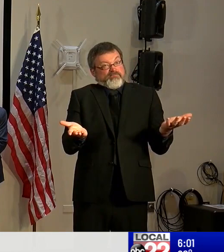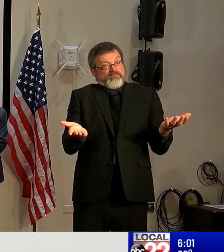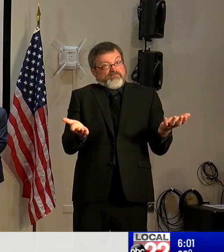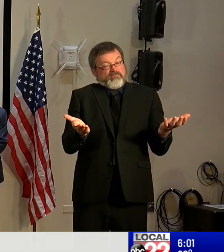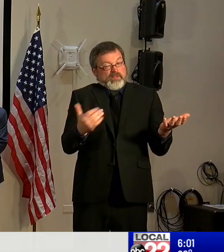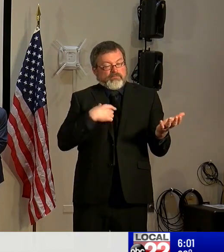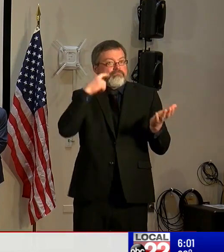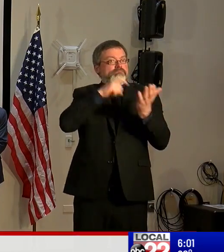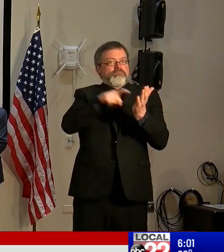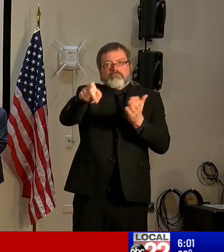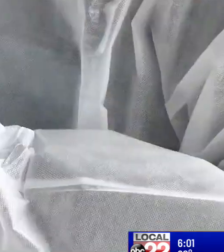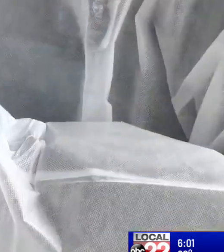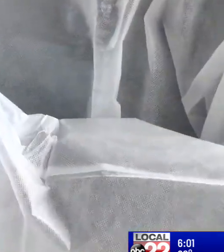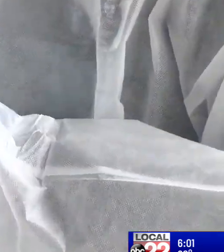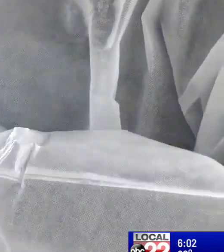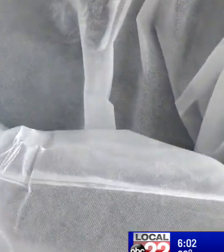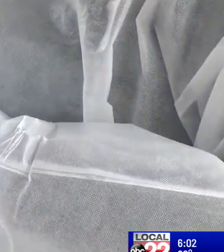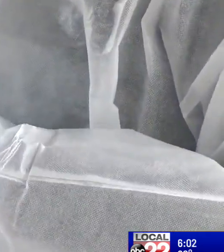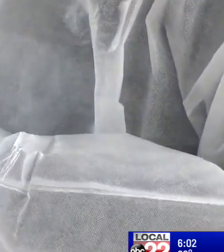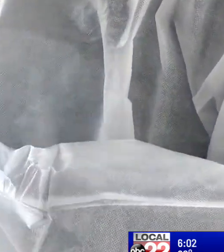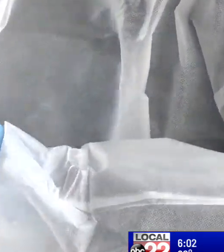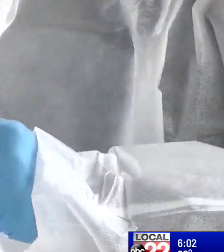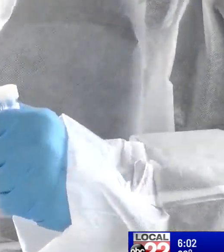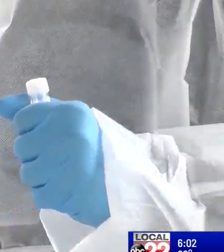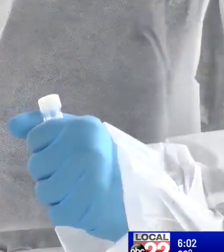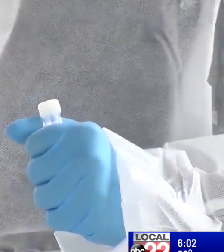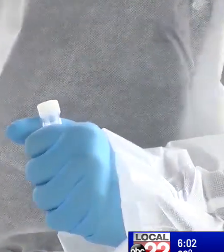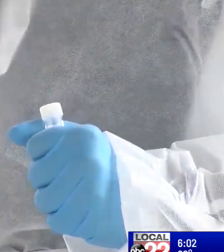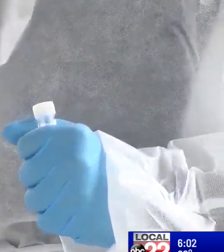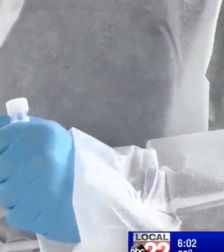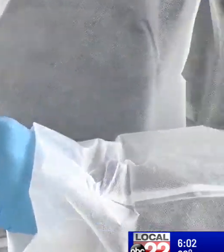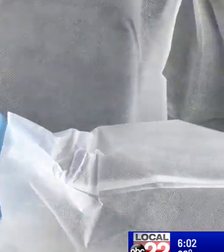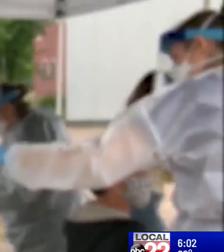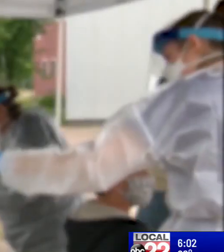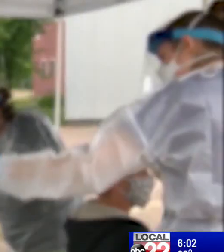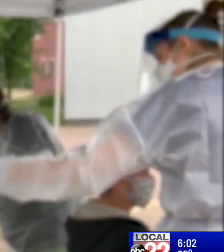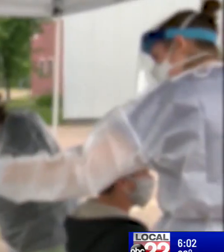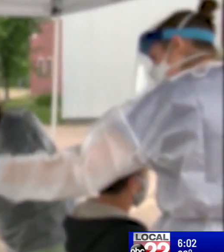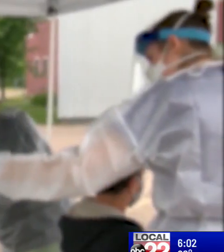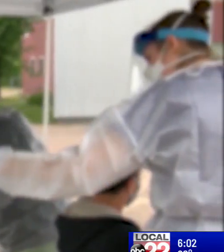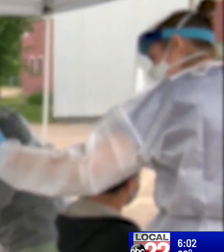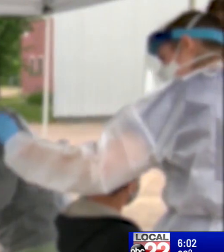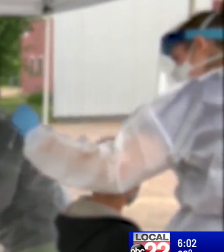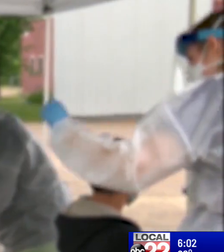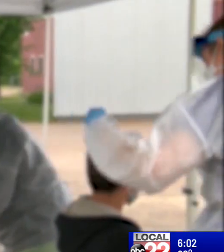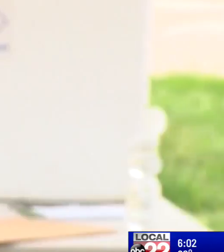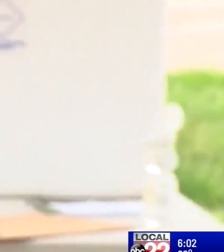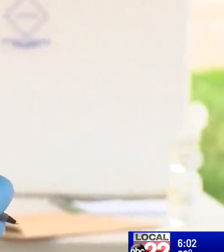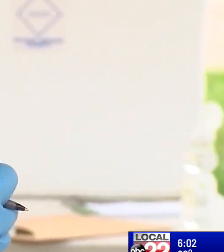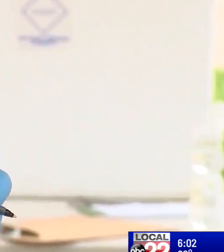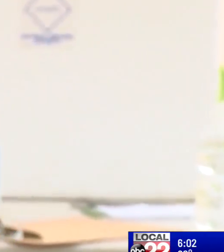our case count to increase." THE HEALTH DEPARTMENT IS WORKING CLOSELY WITH THE CITY AND COMMUNITY PARTNERS TO GET